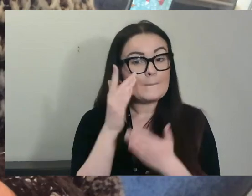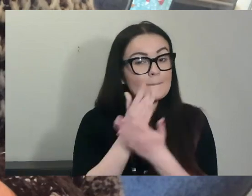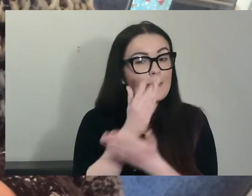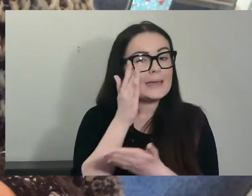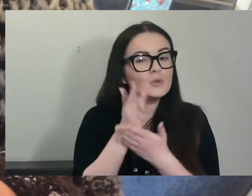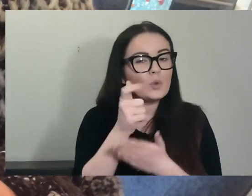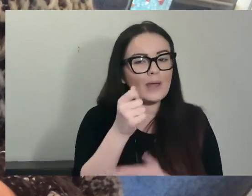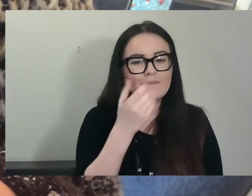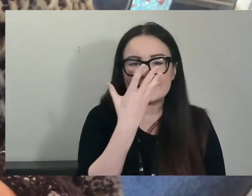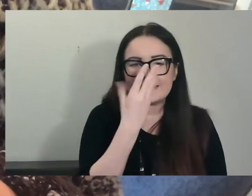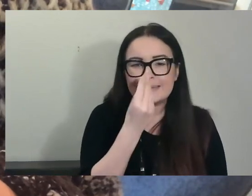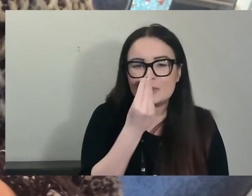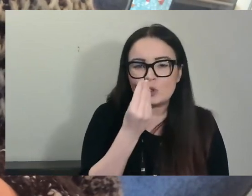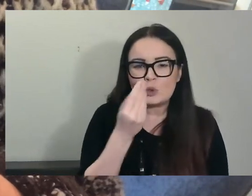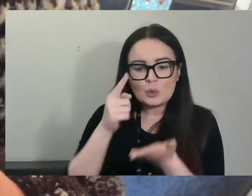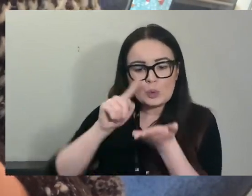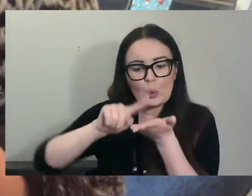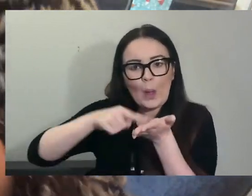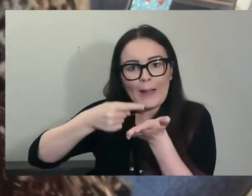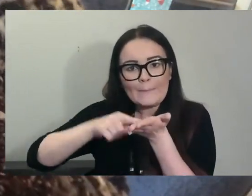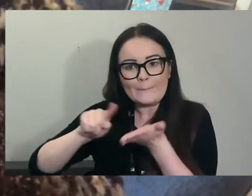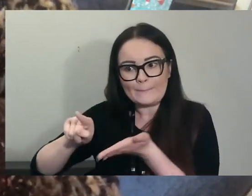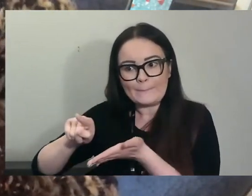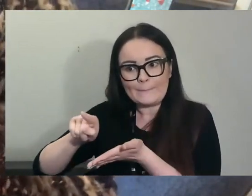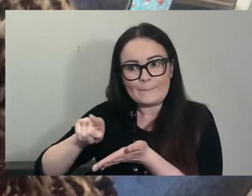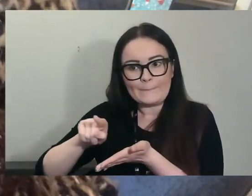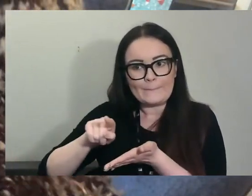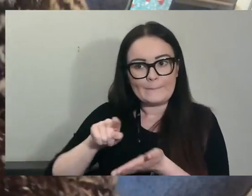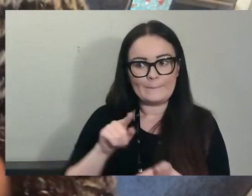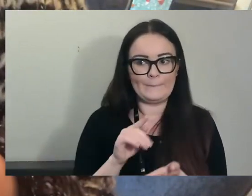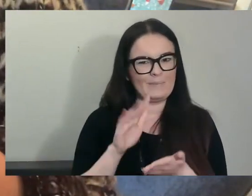painting, it's a good idea if you've got some wet wipes to hand or just a piece of tissue